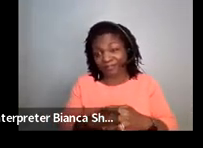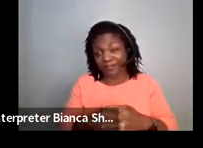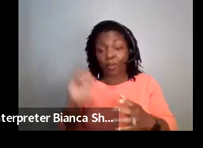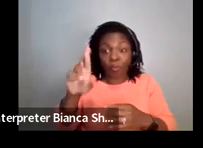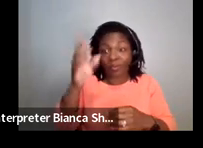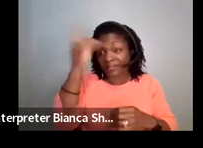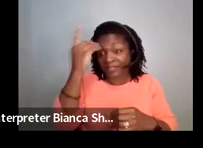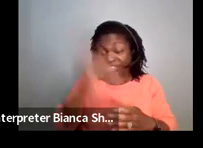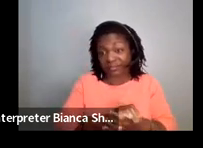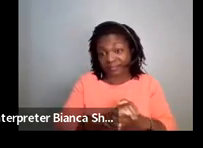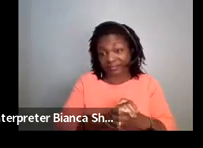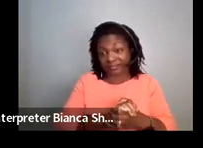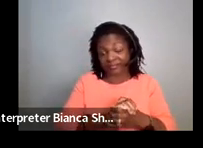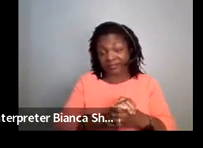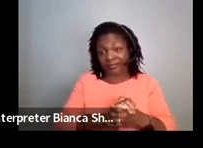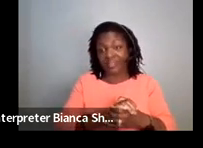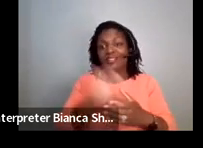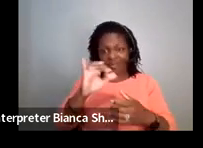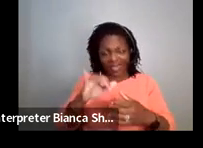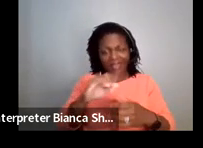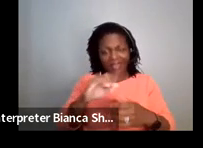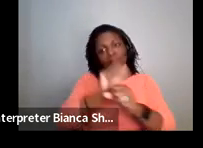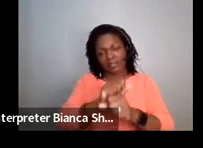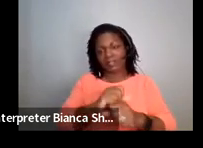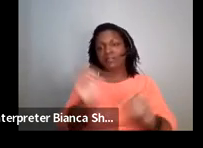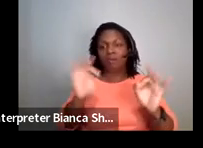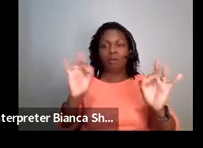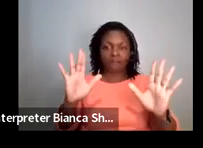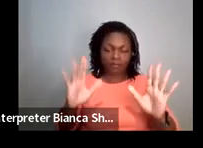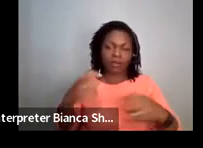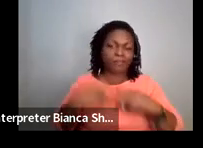So this national crisis that we're dealing with also hits us on a statewide level.